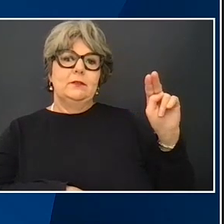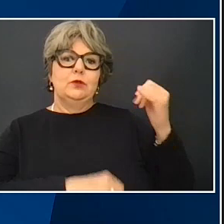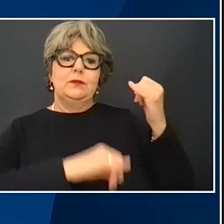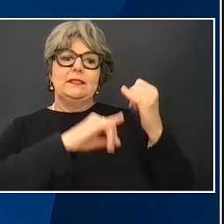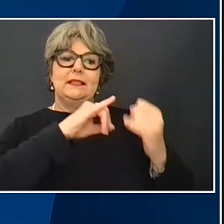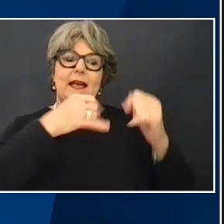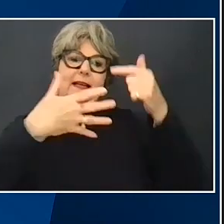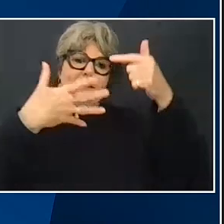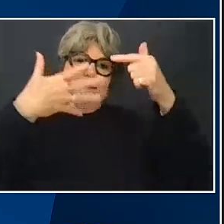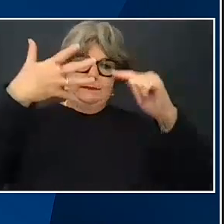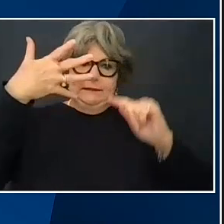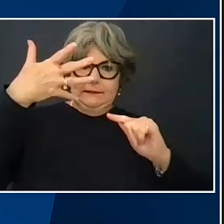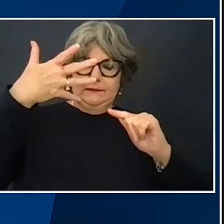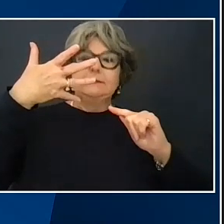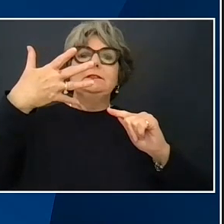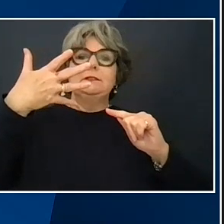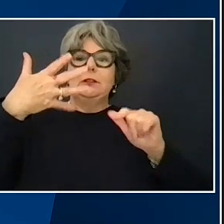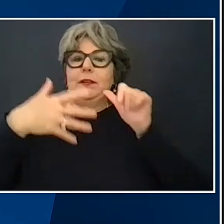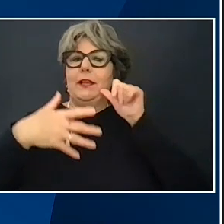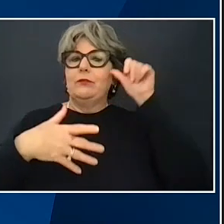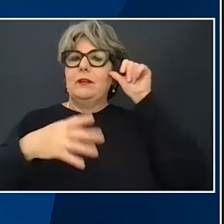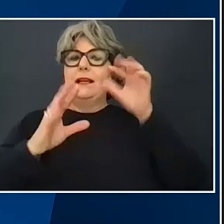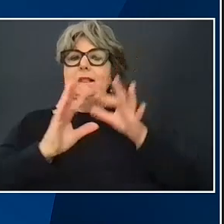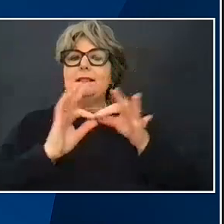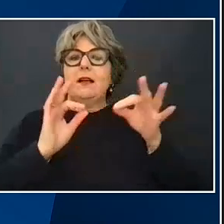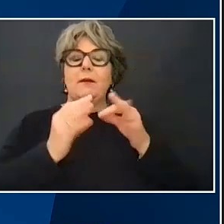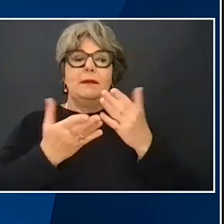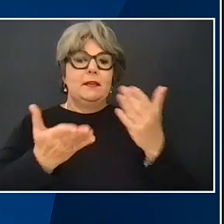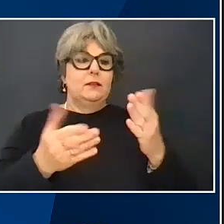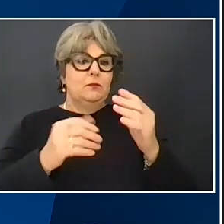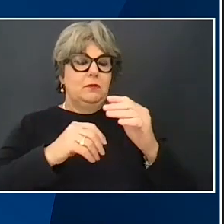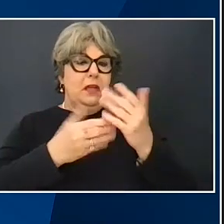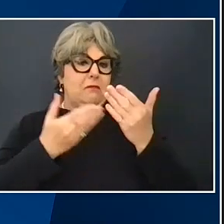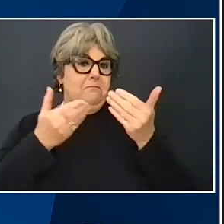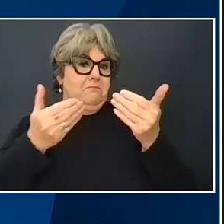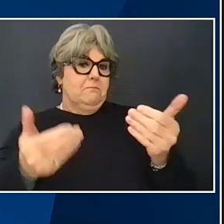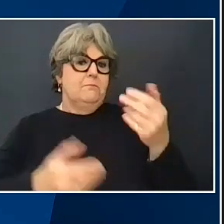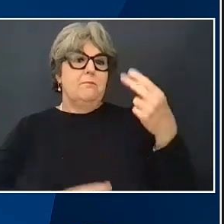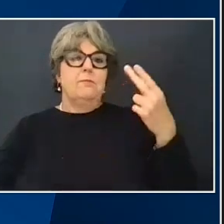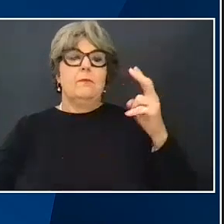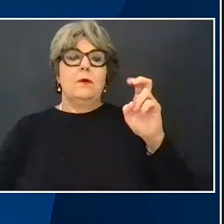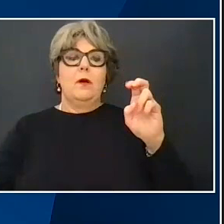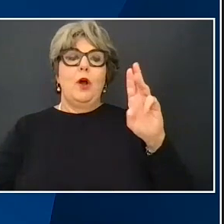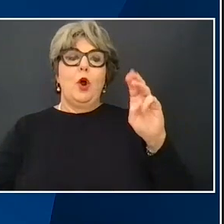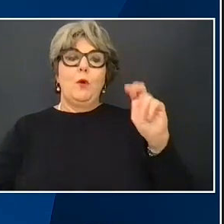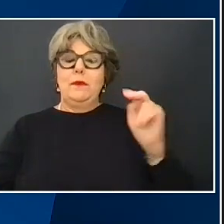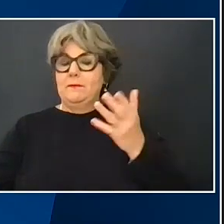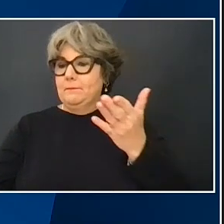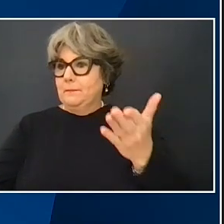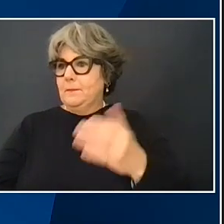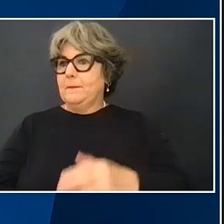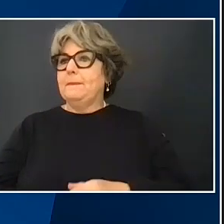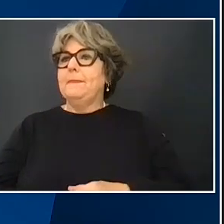public comment yesterday. So, without further ado, Herman, I'll turn it over to you. Yeah, if we could basically just go to the